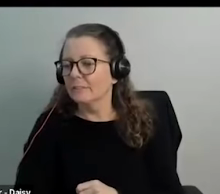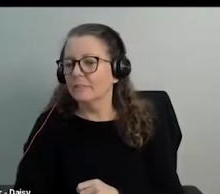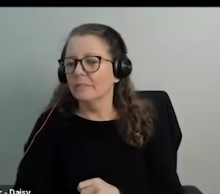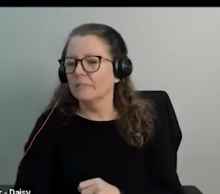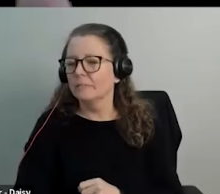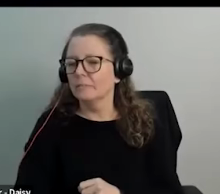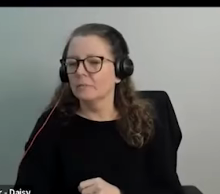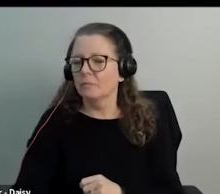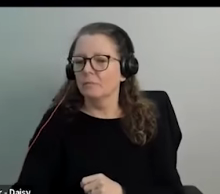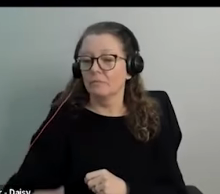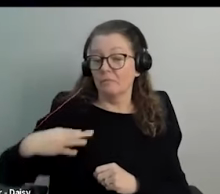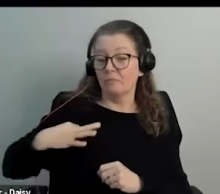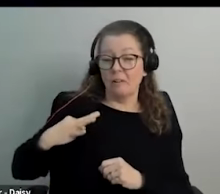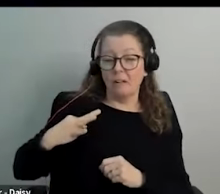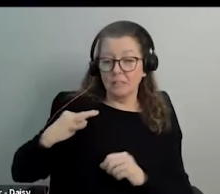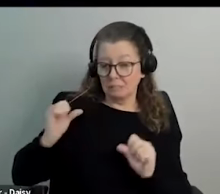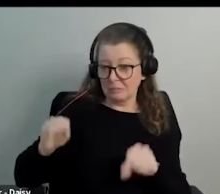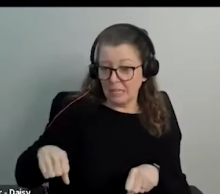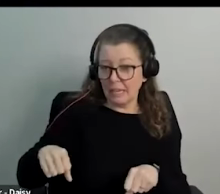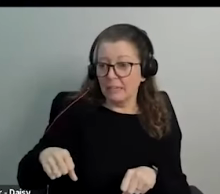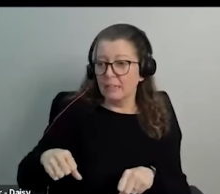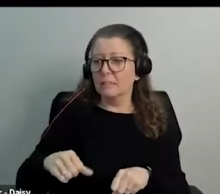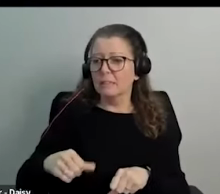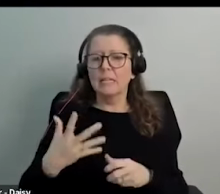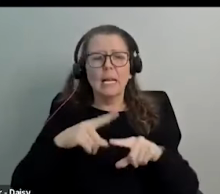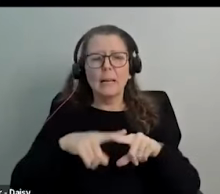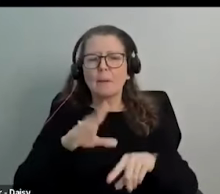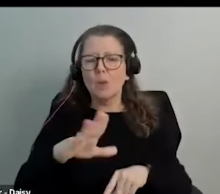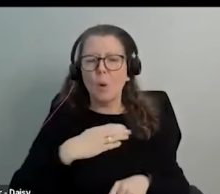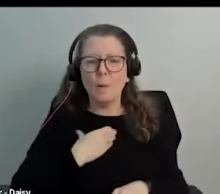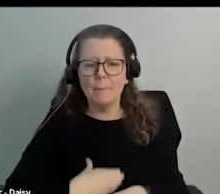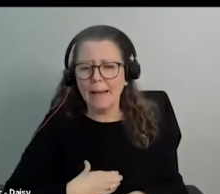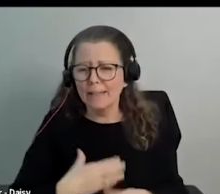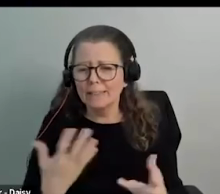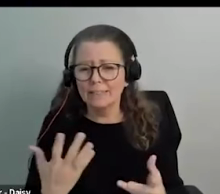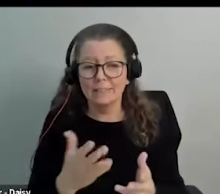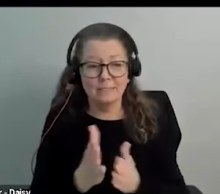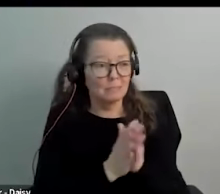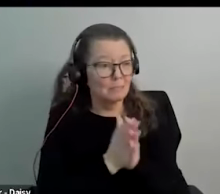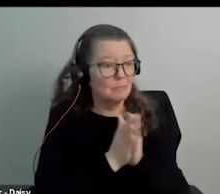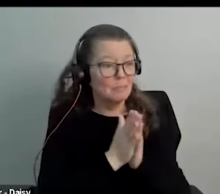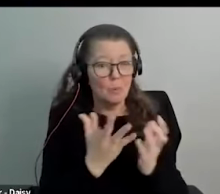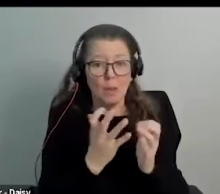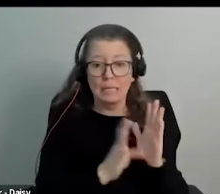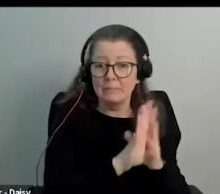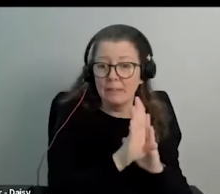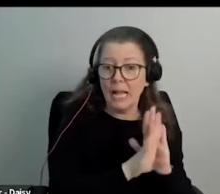Find your passion, whether it's being a developer, whether it's being a designer,